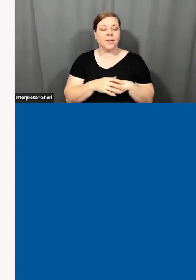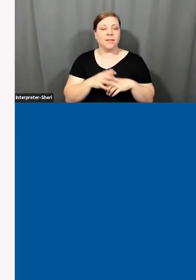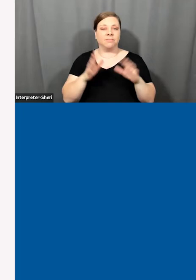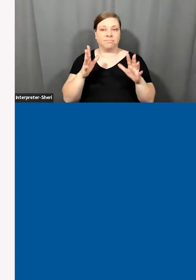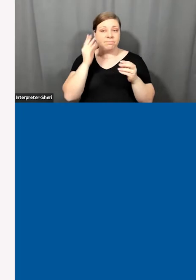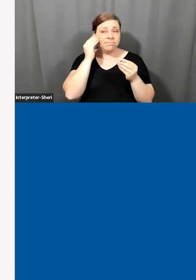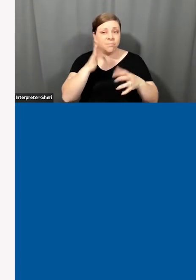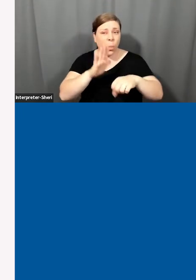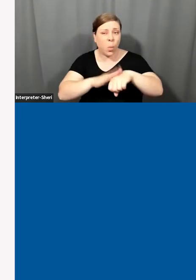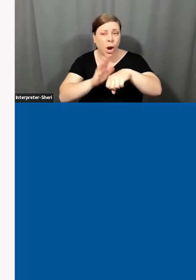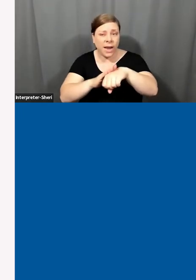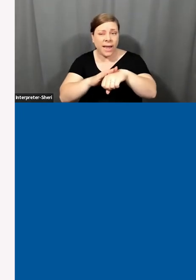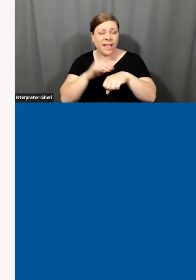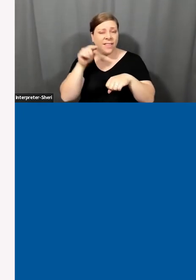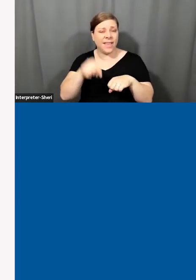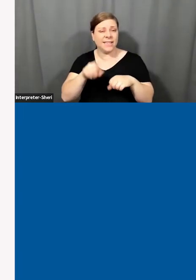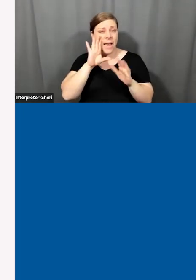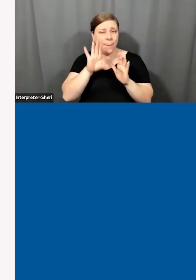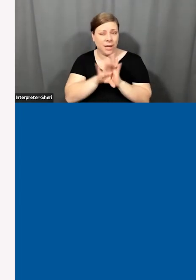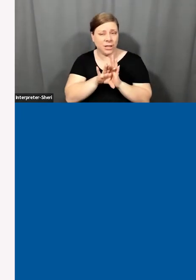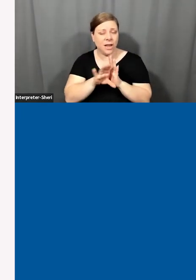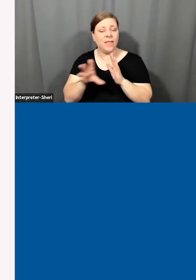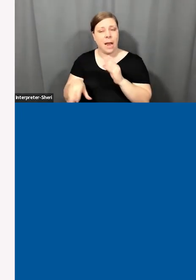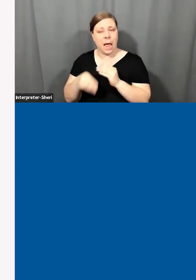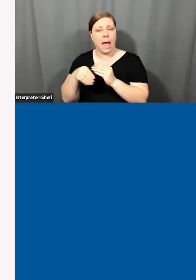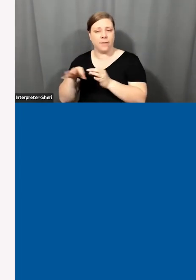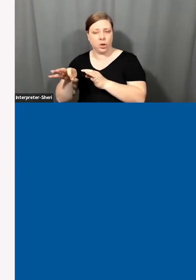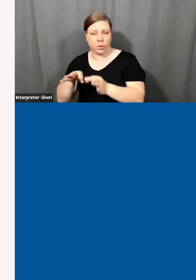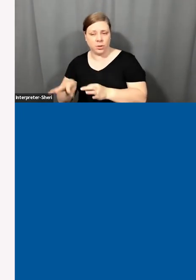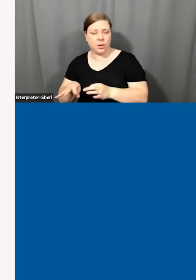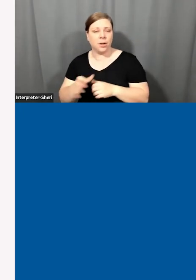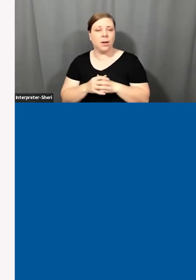and then post the image with the image description actually in the comment and the same applies for seizure inducing visuals.